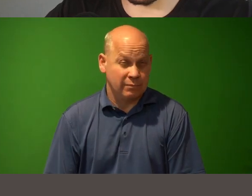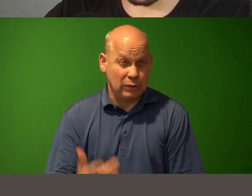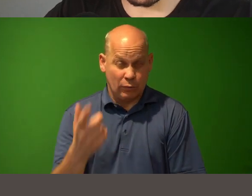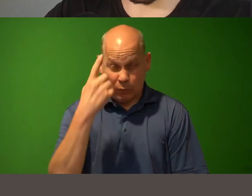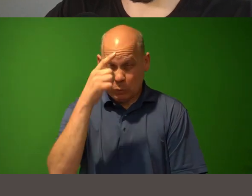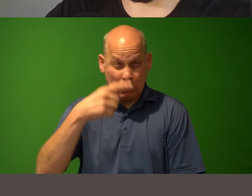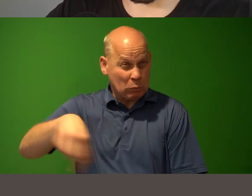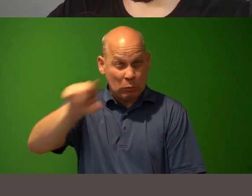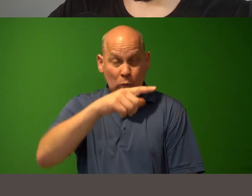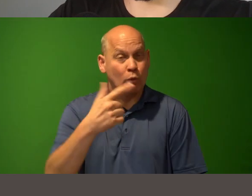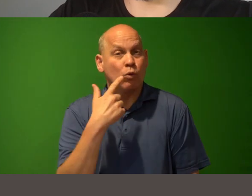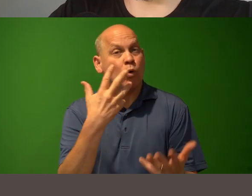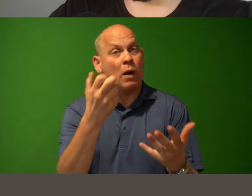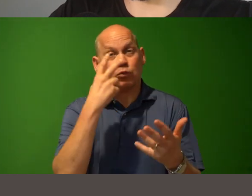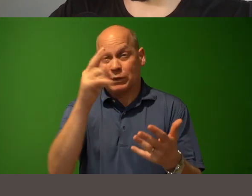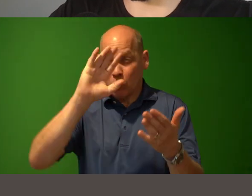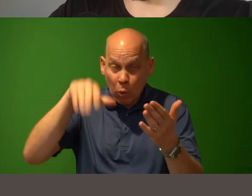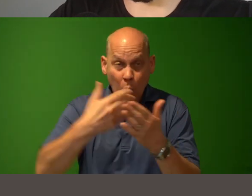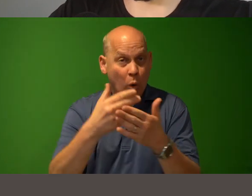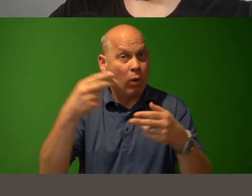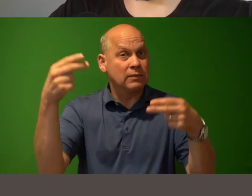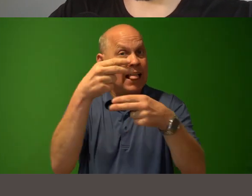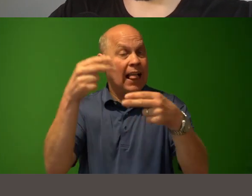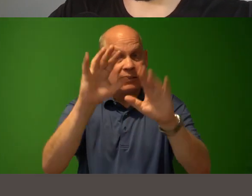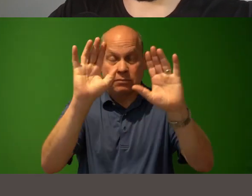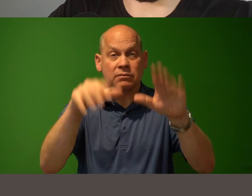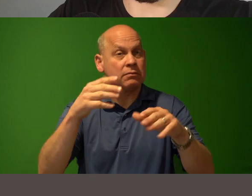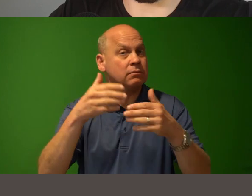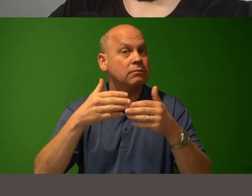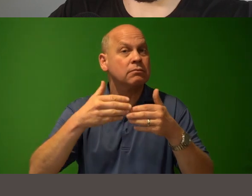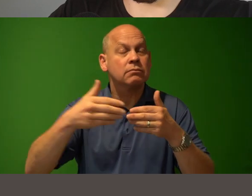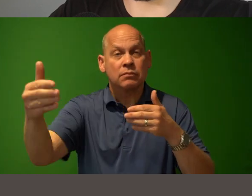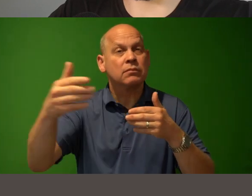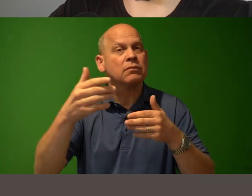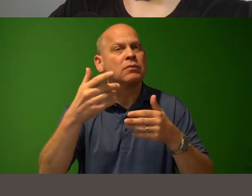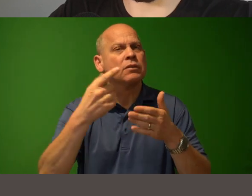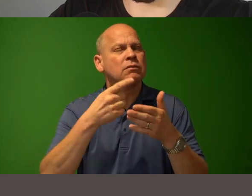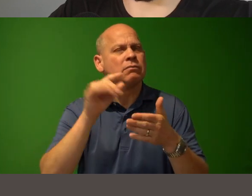And for those of you who want to see the whole deck along the way, check out this QR code